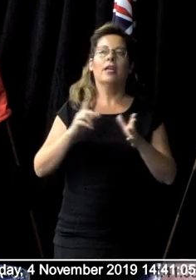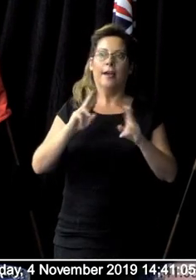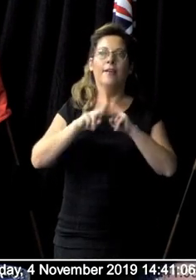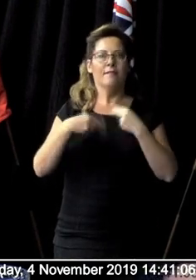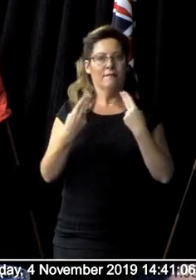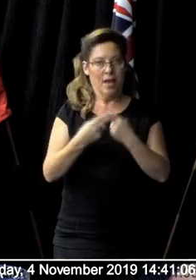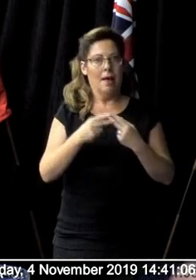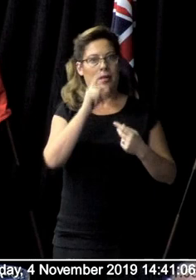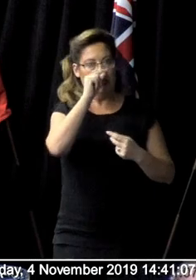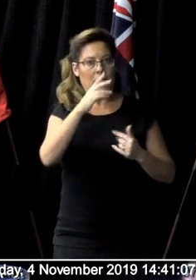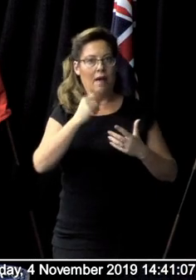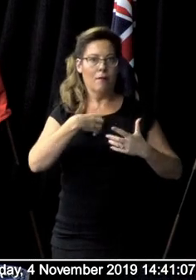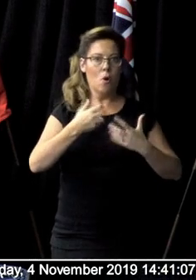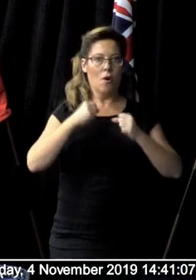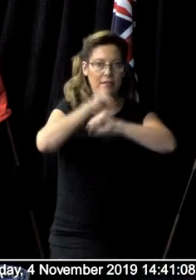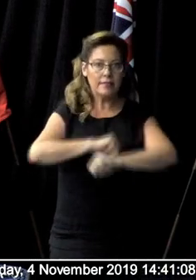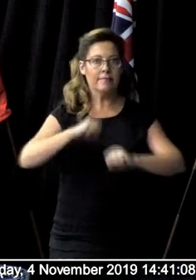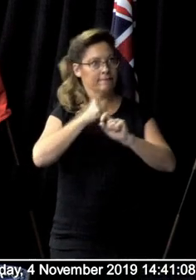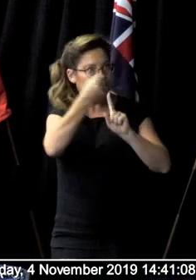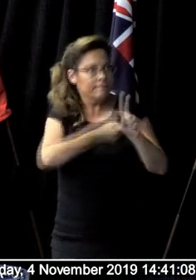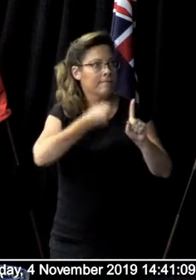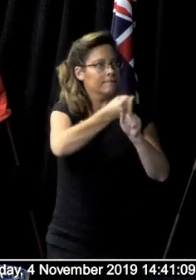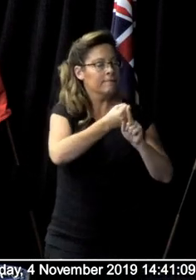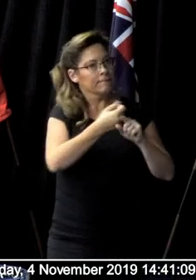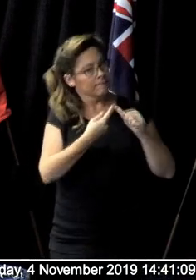attending their local school but, of course, not every family is aware of that